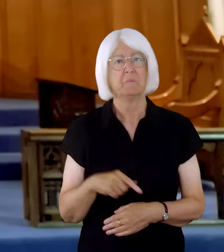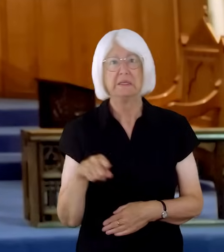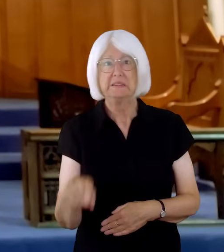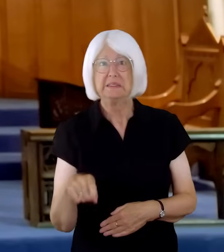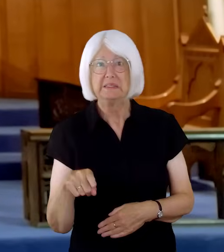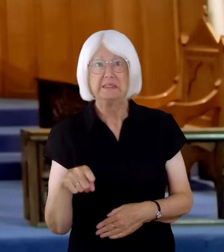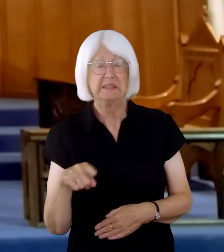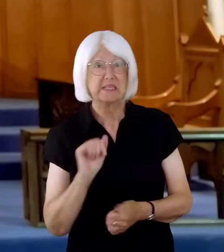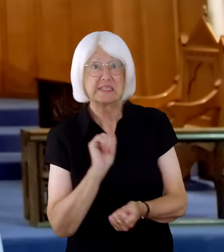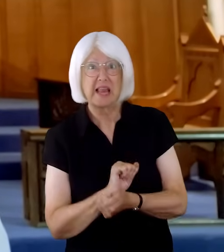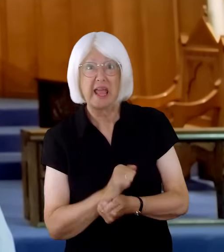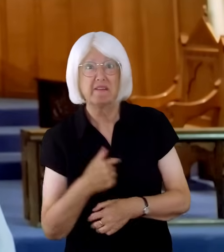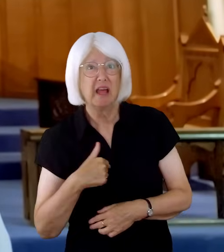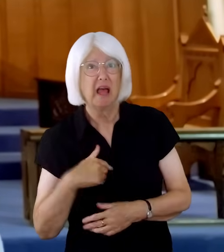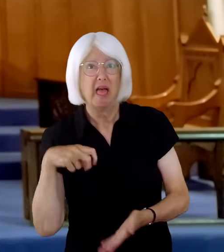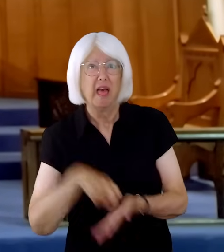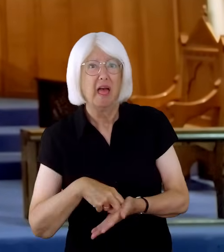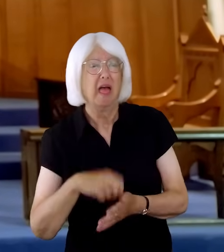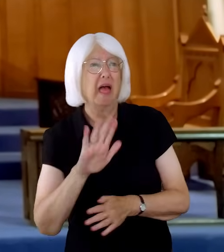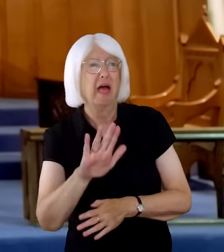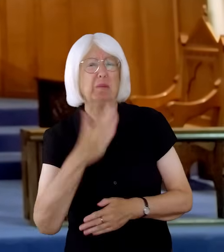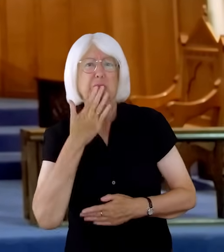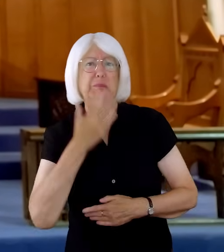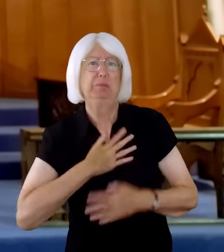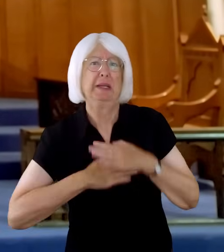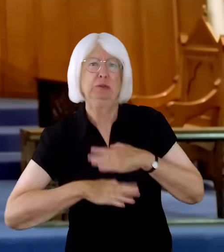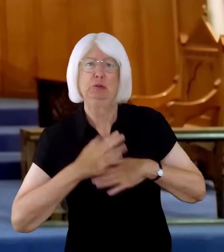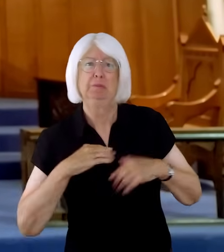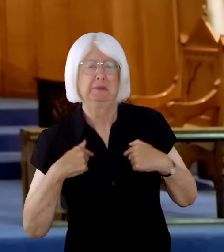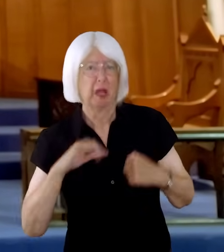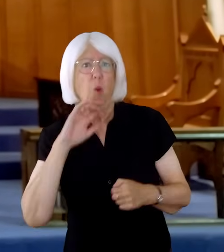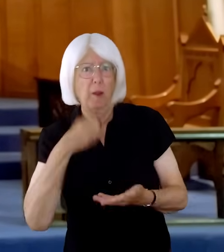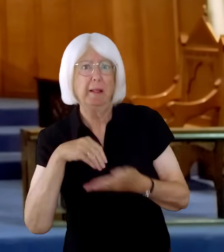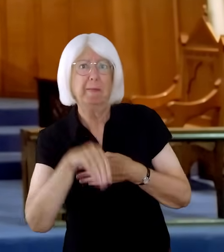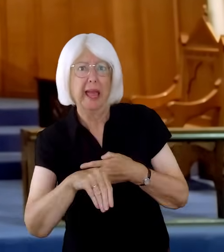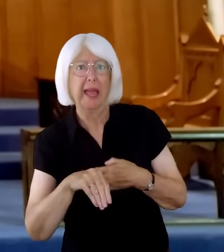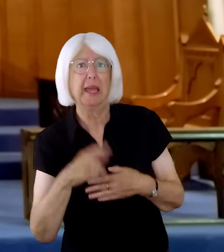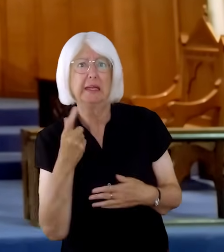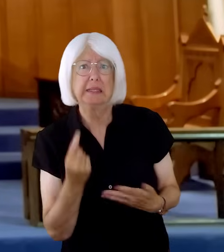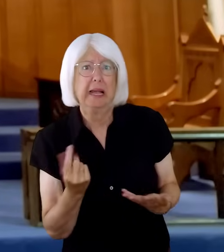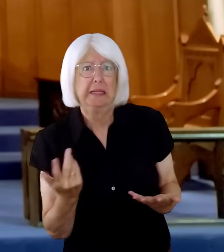So the slave fell on his knees before him saying have patience with me and I will pay you everything.